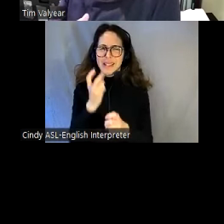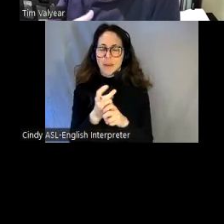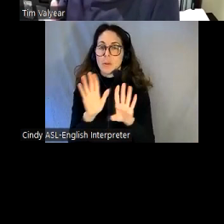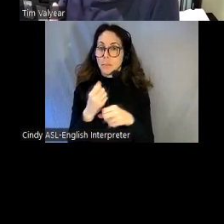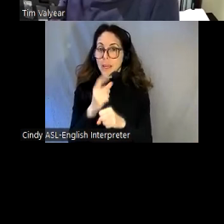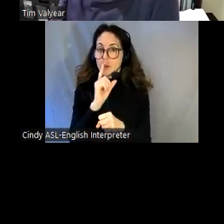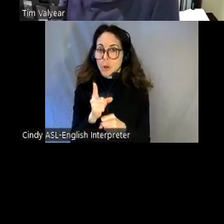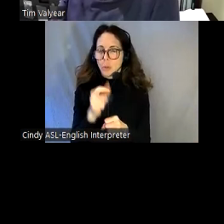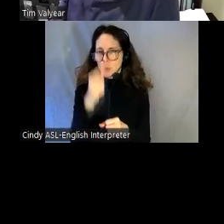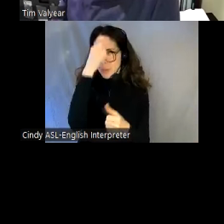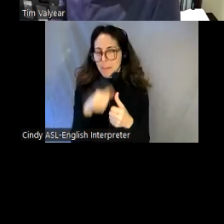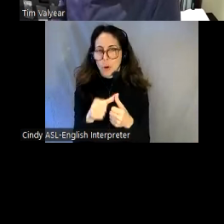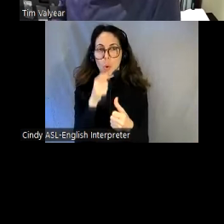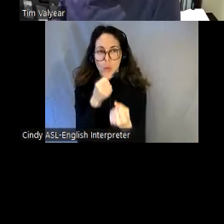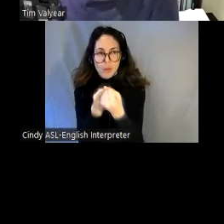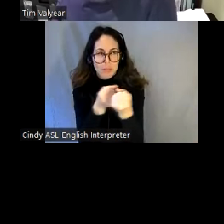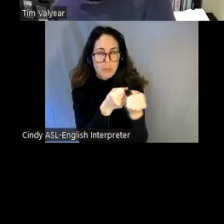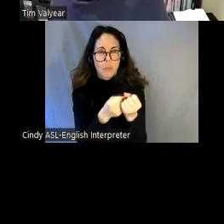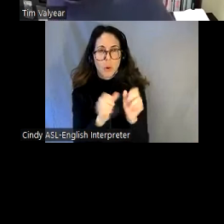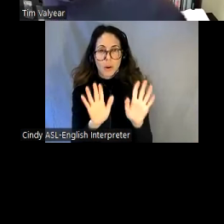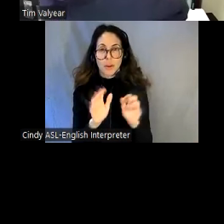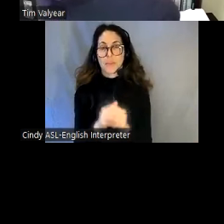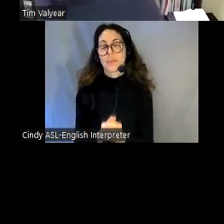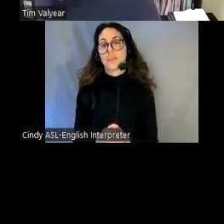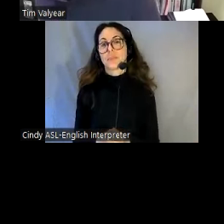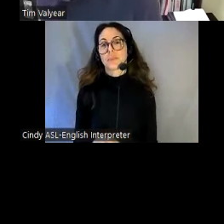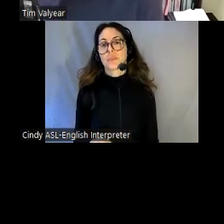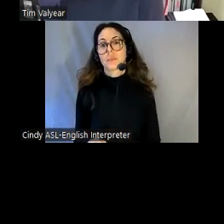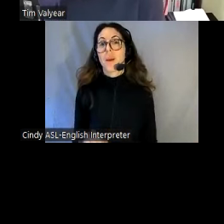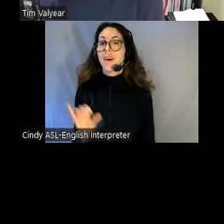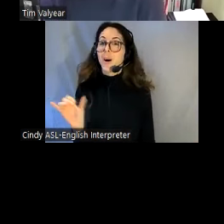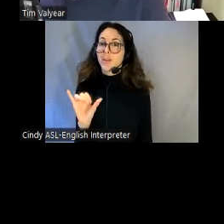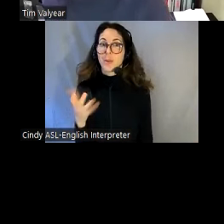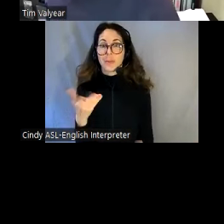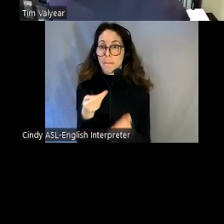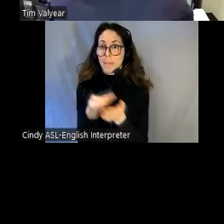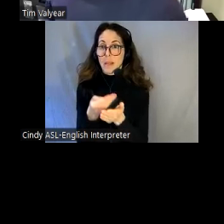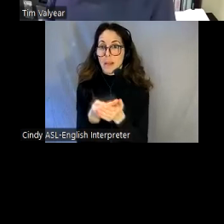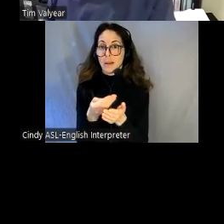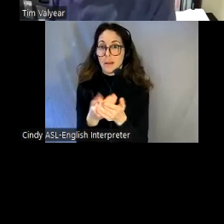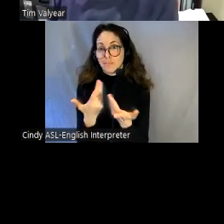sensitivity to smells. And some of those hard disinfectants can make it difficult for them to